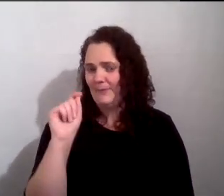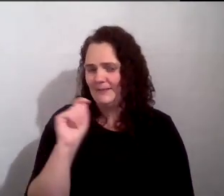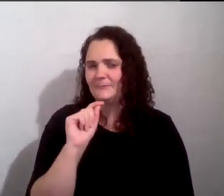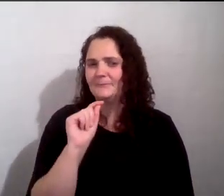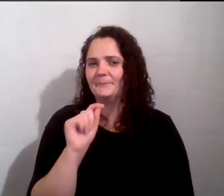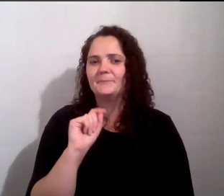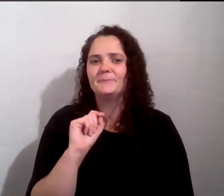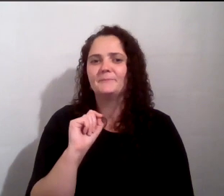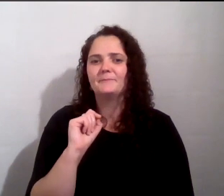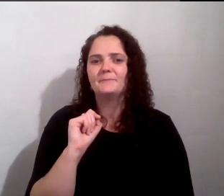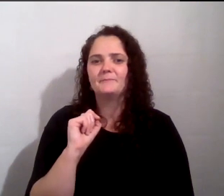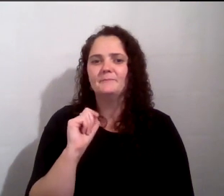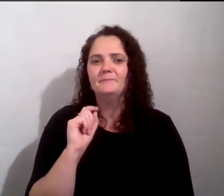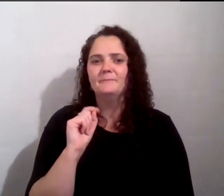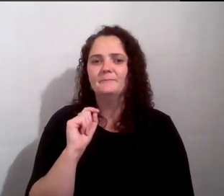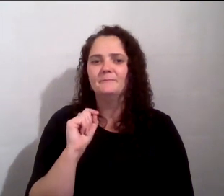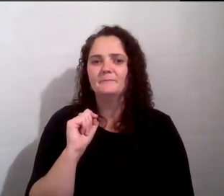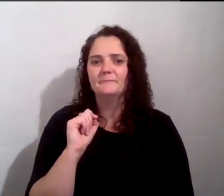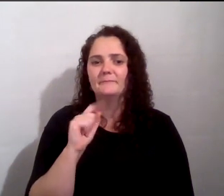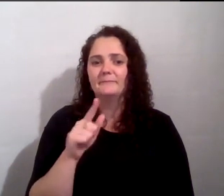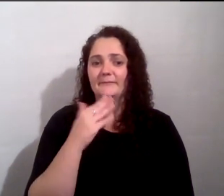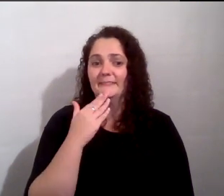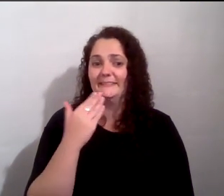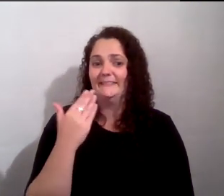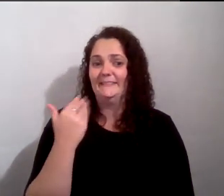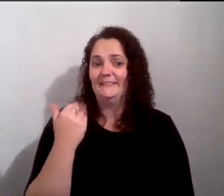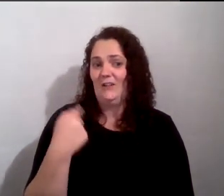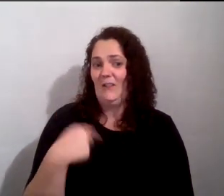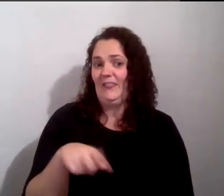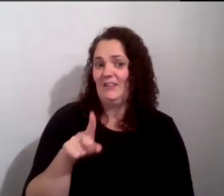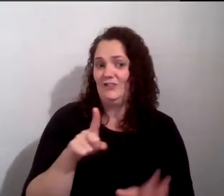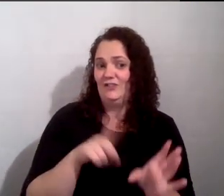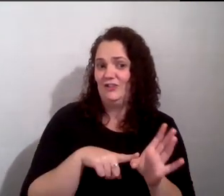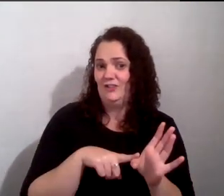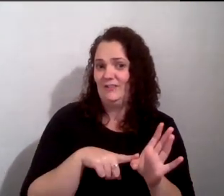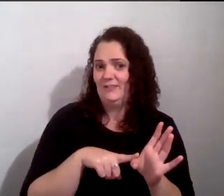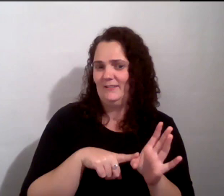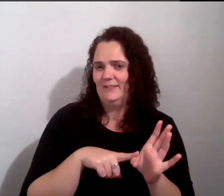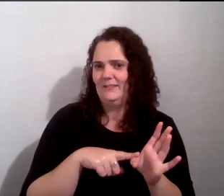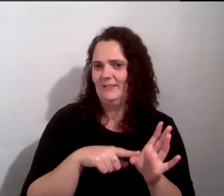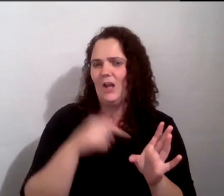self-portrait of you that is next that you've just done this year, I mean I